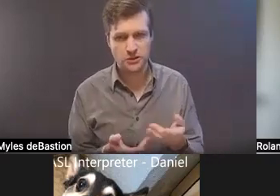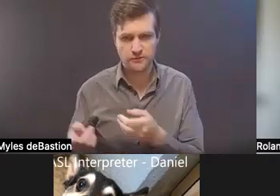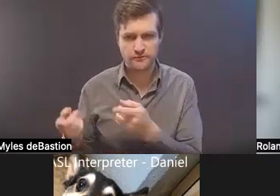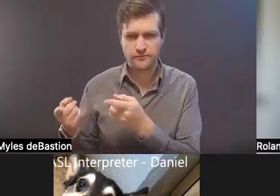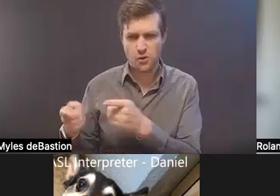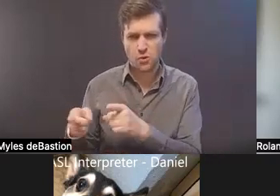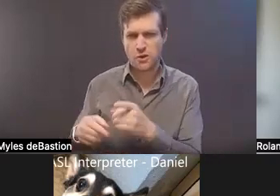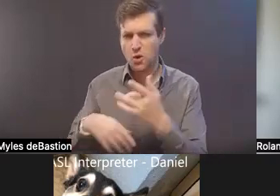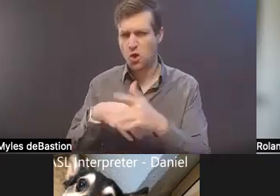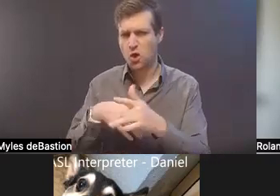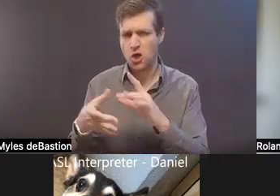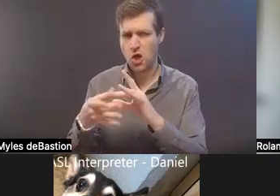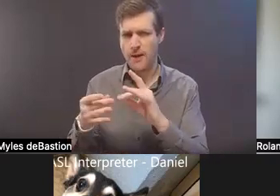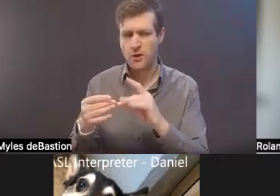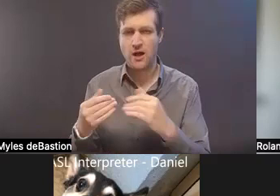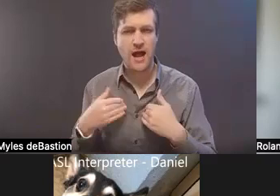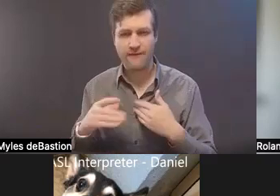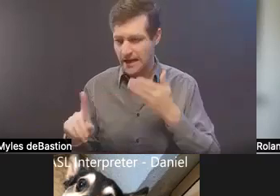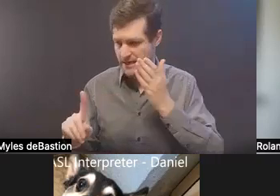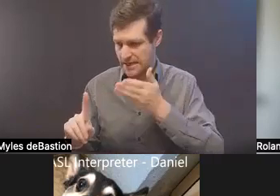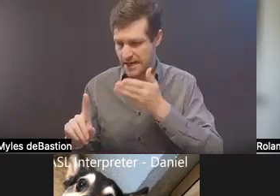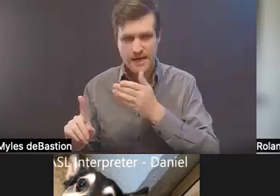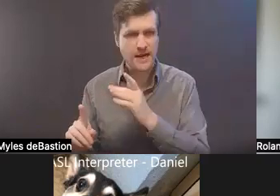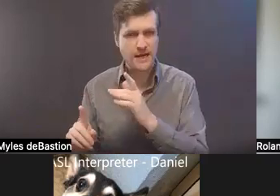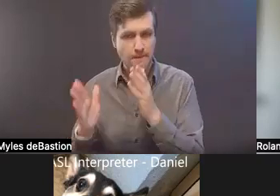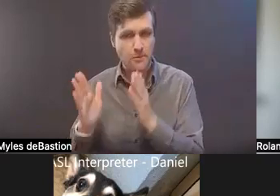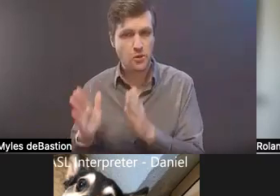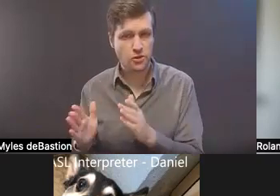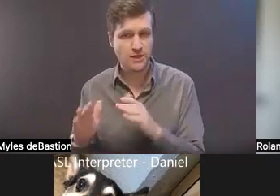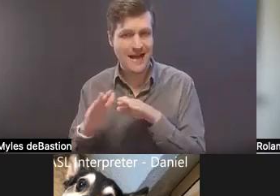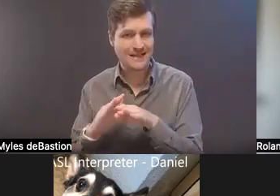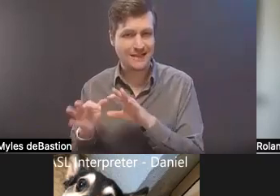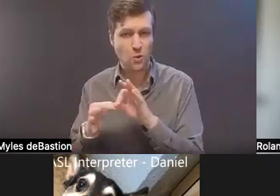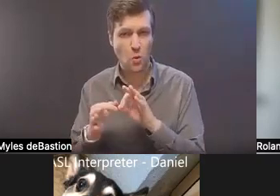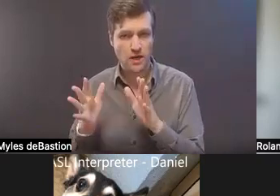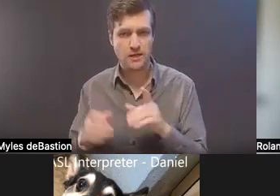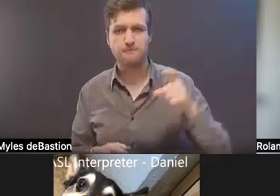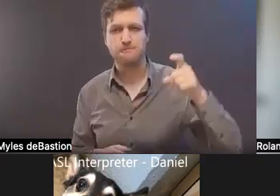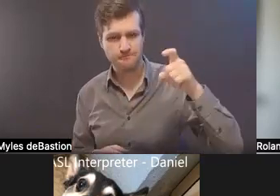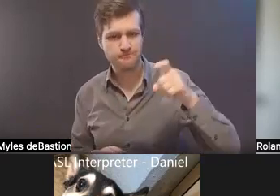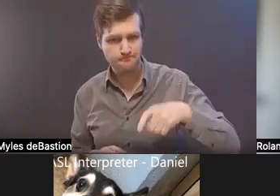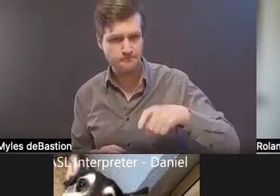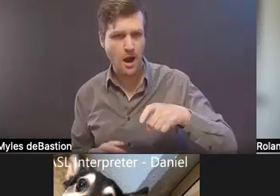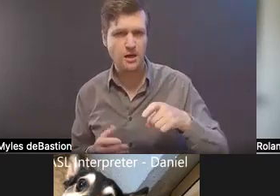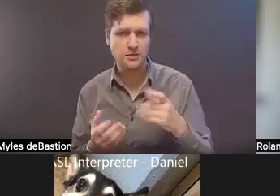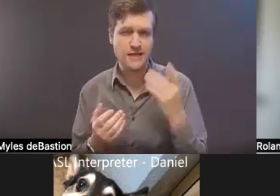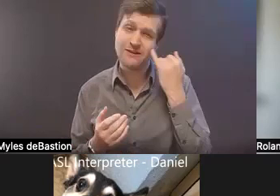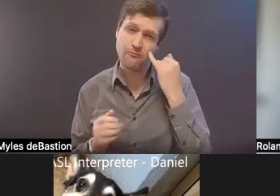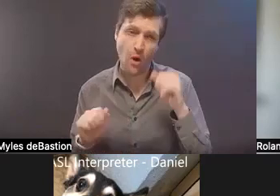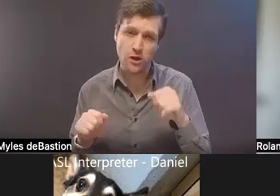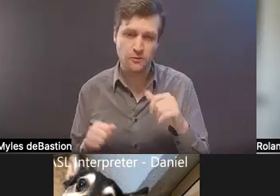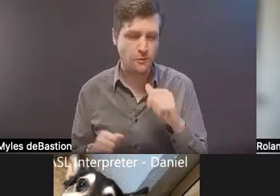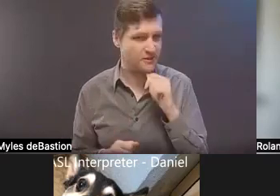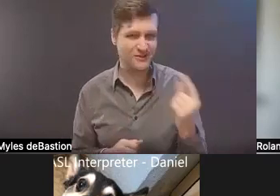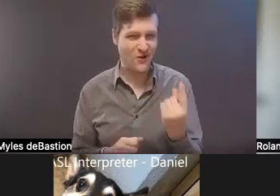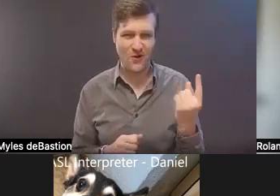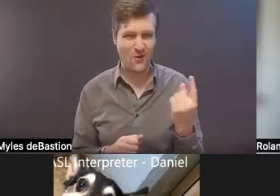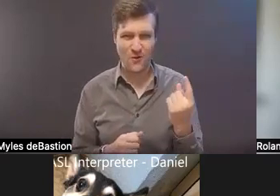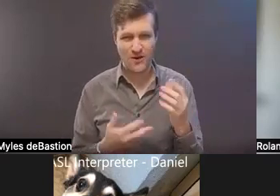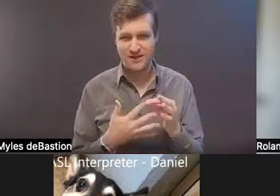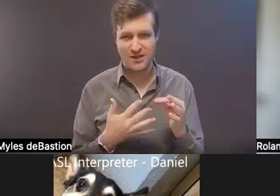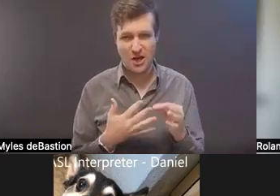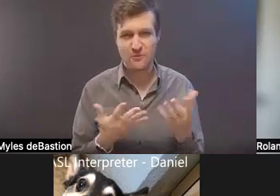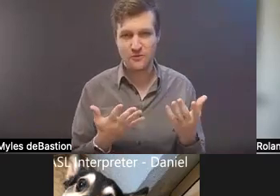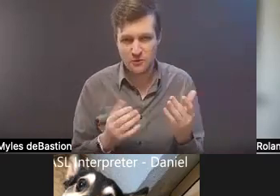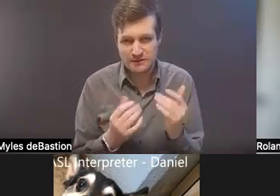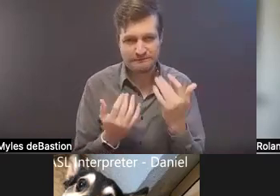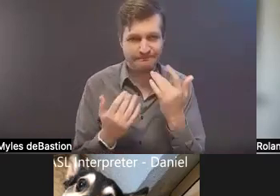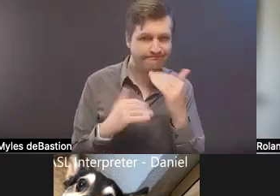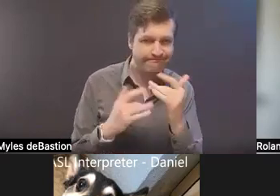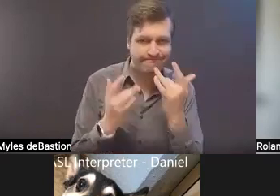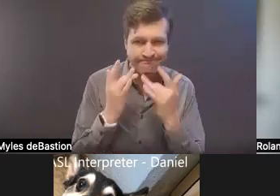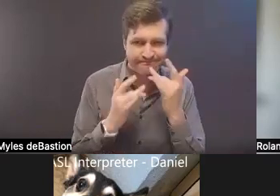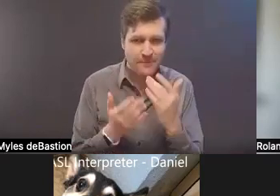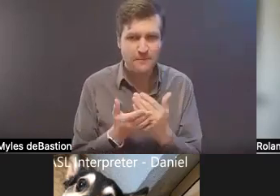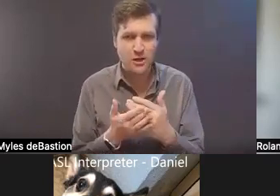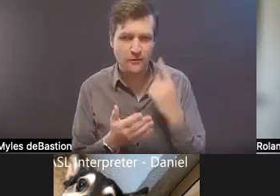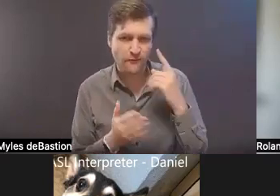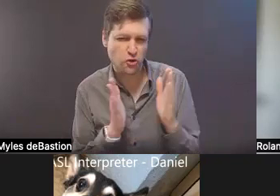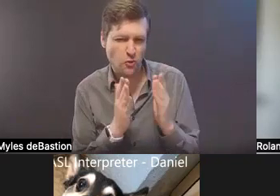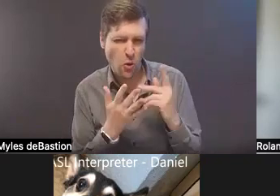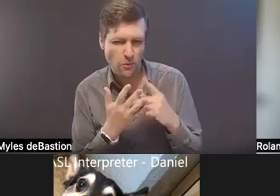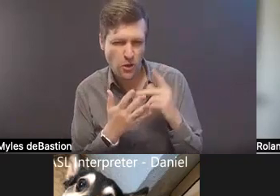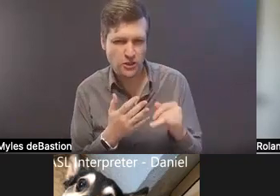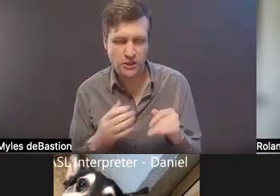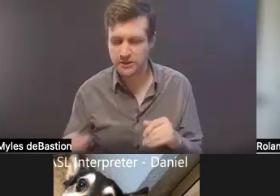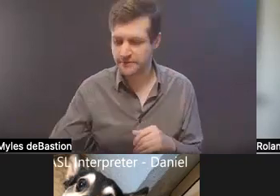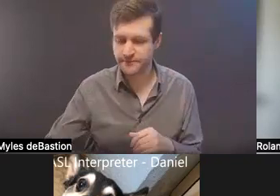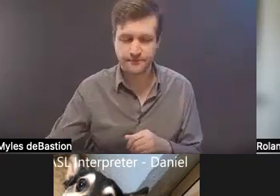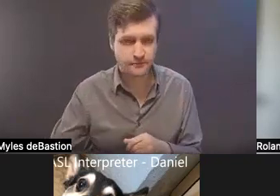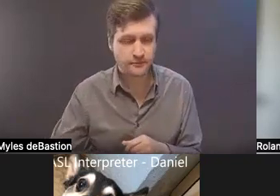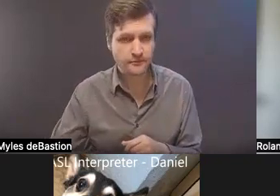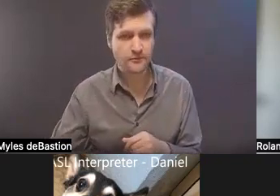to have to increase in funding and staff to address these issues. For all these limitations